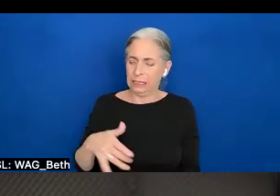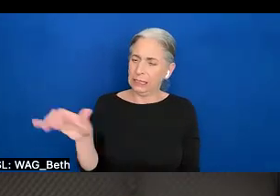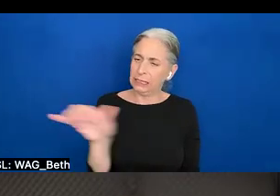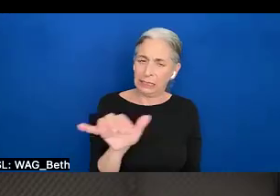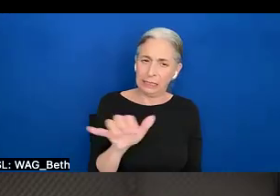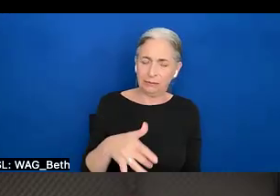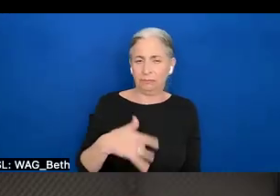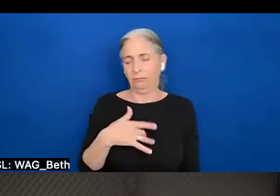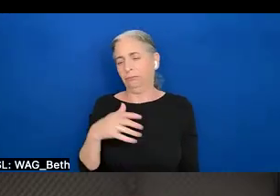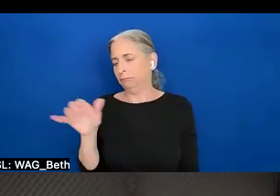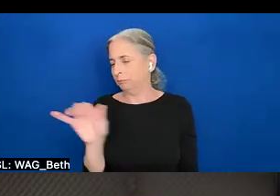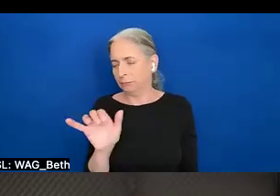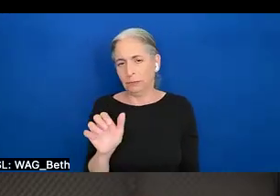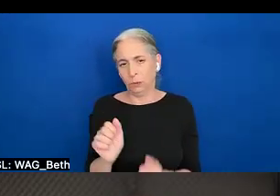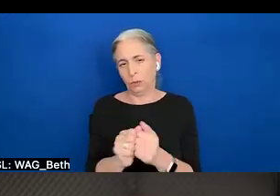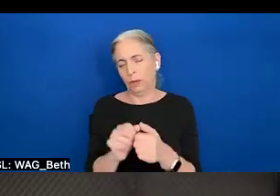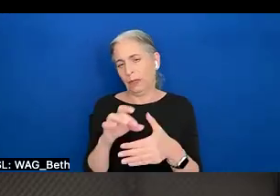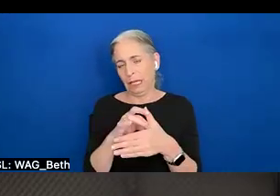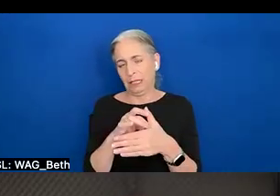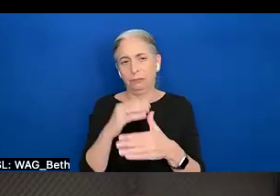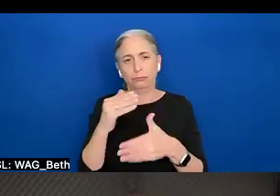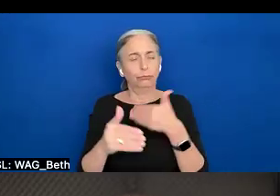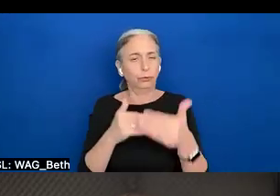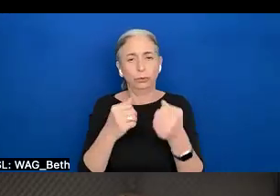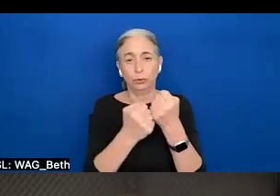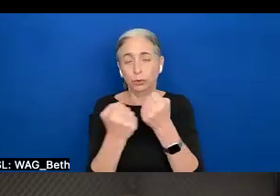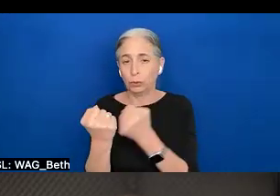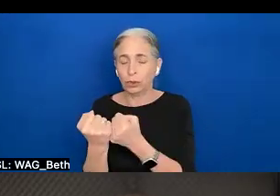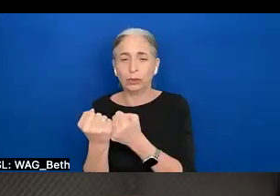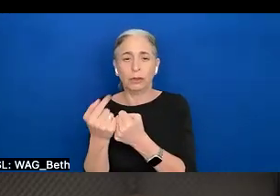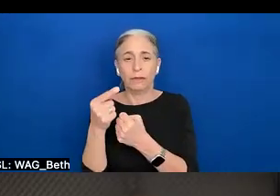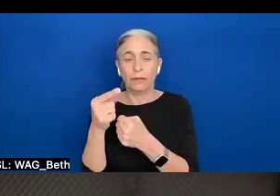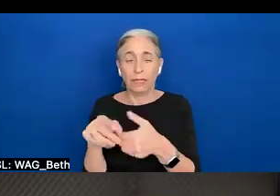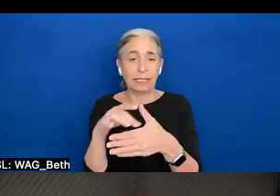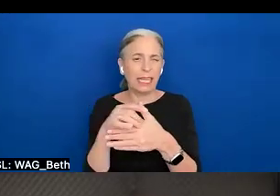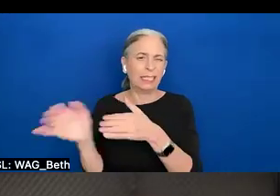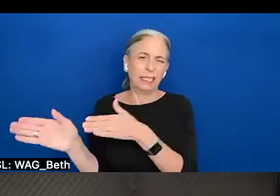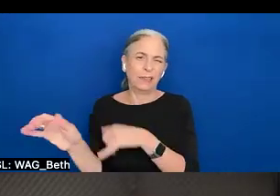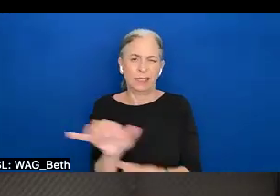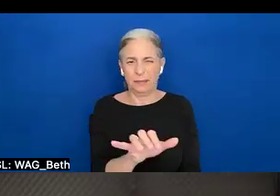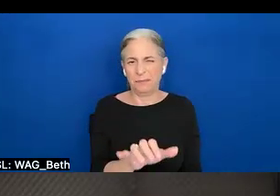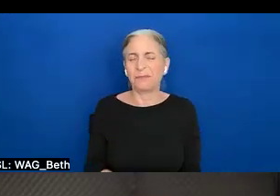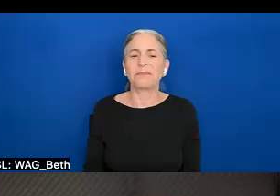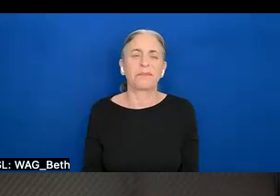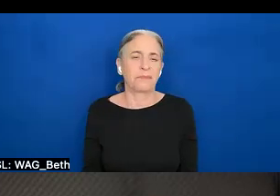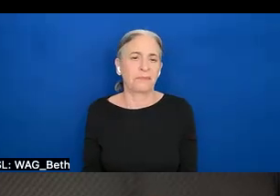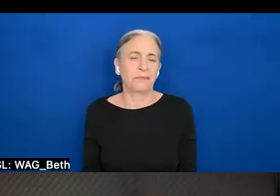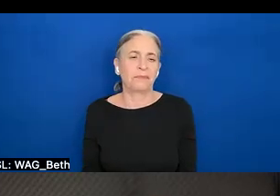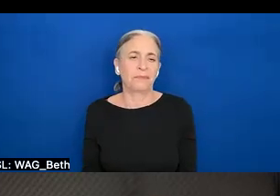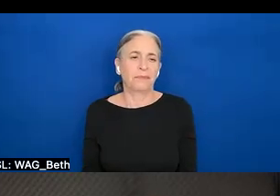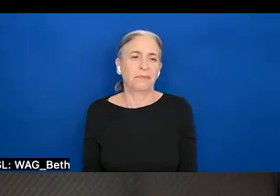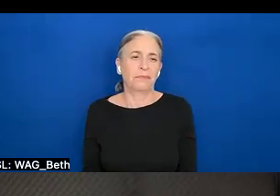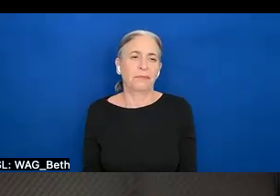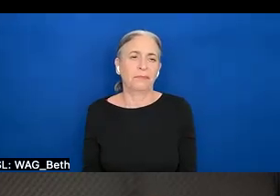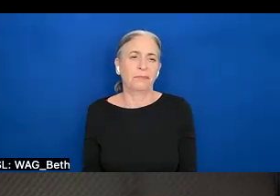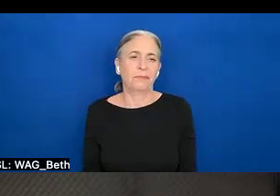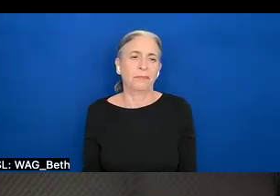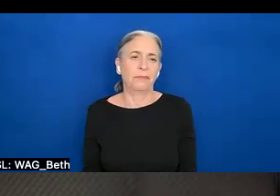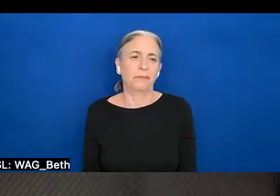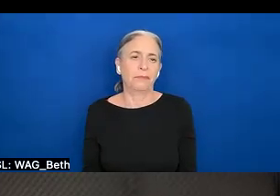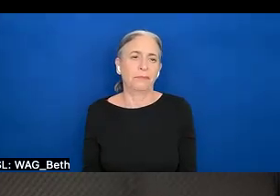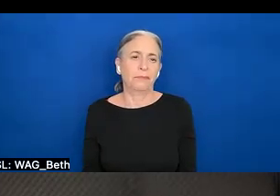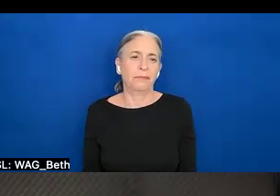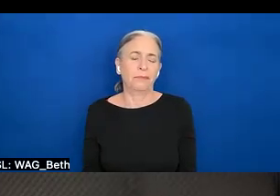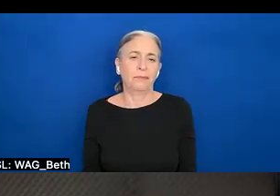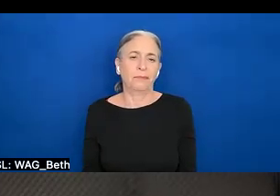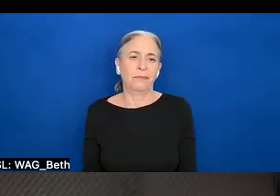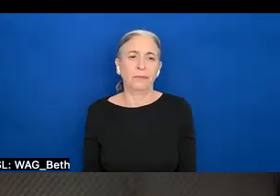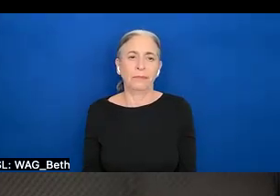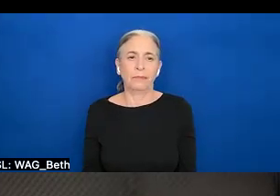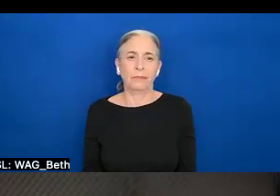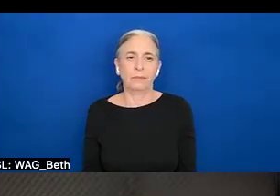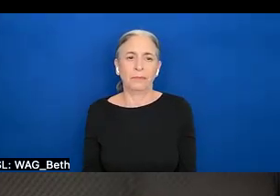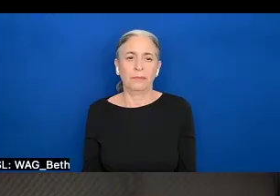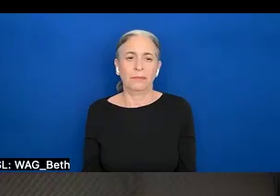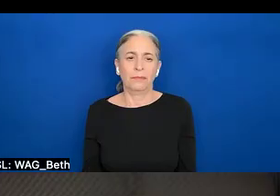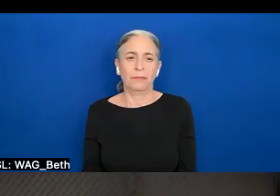And you can go through the structure of the content the